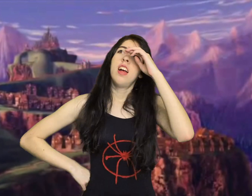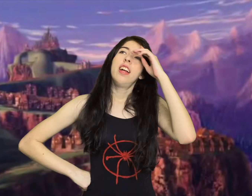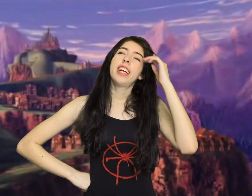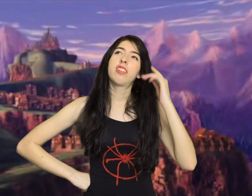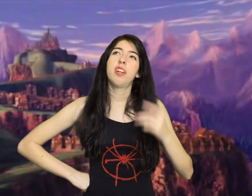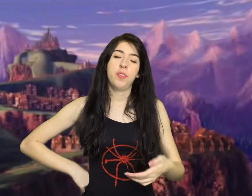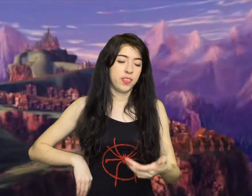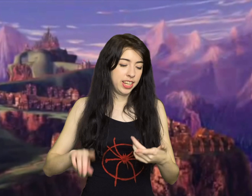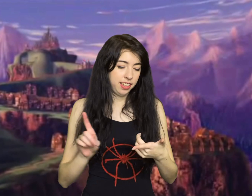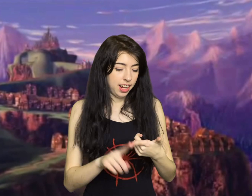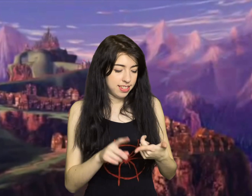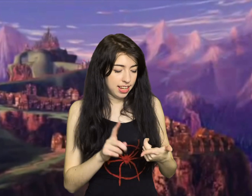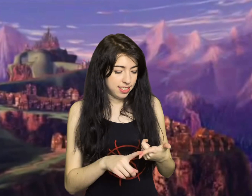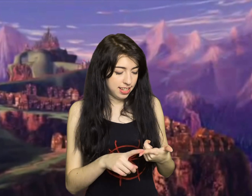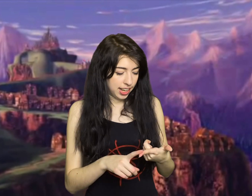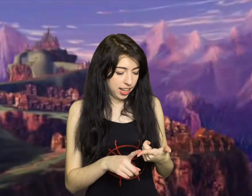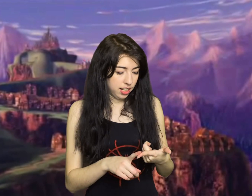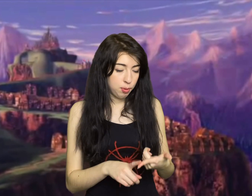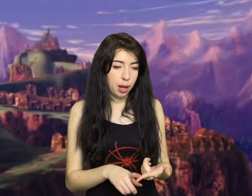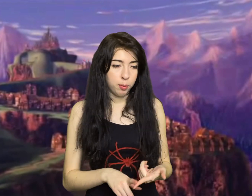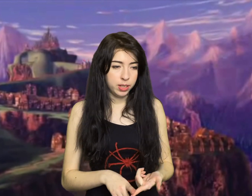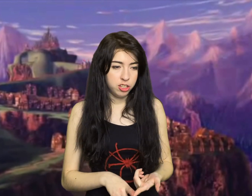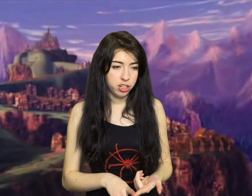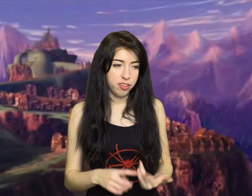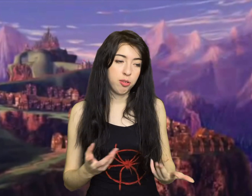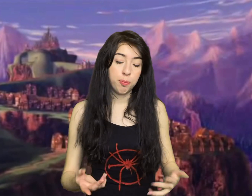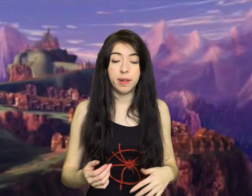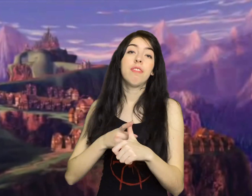actually don't think that i said SECOND probably should have but